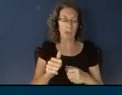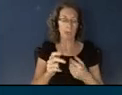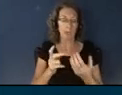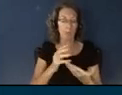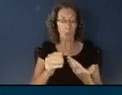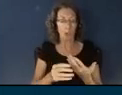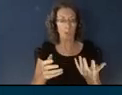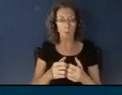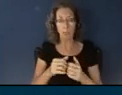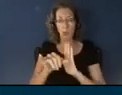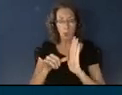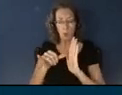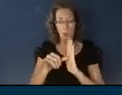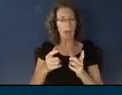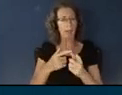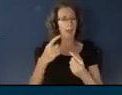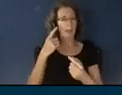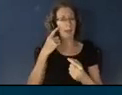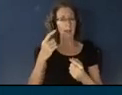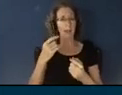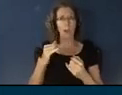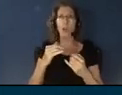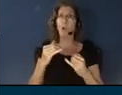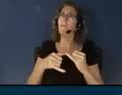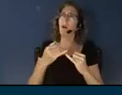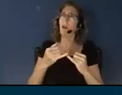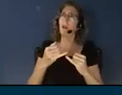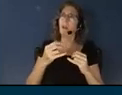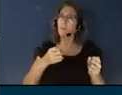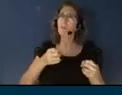YouTube but I think the finals are all going to be up on a YouTube channel. So if you can use